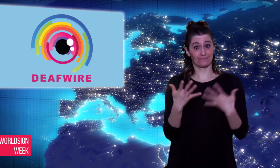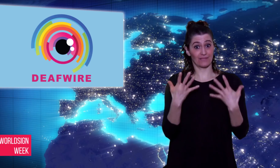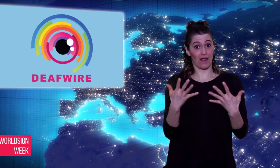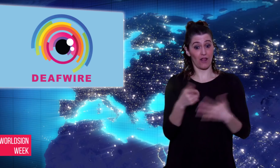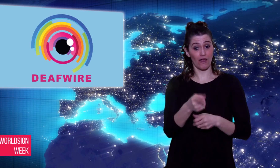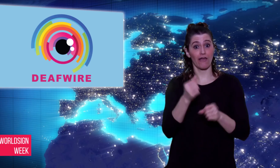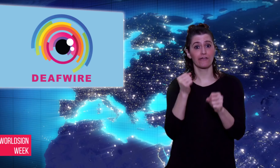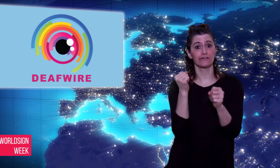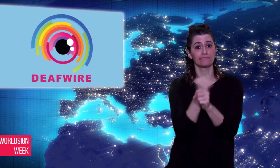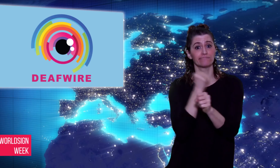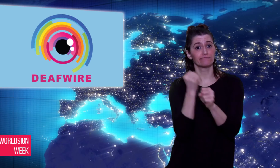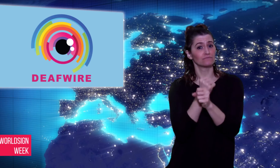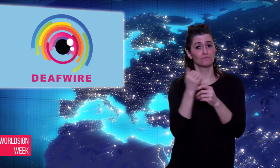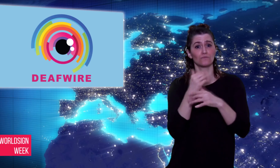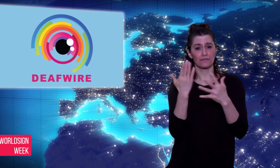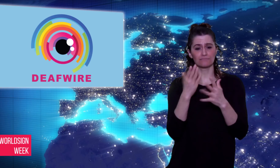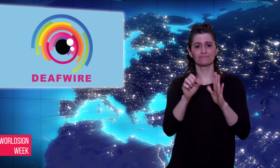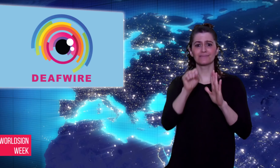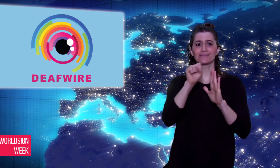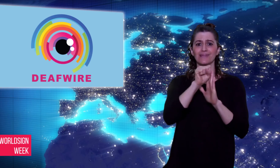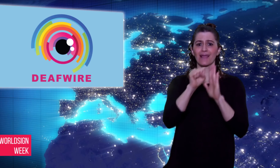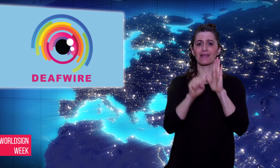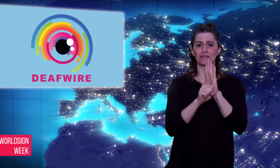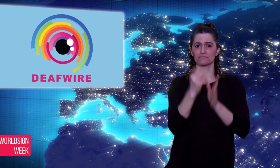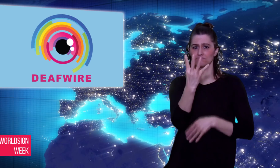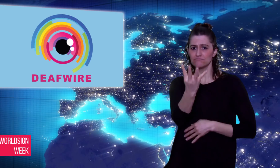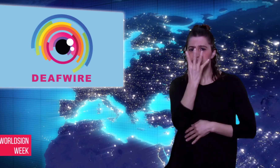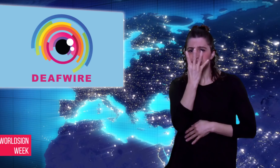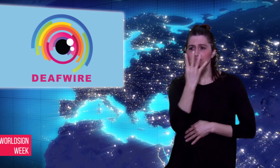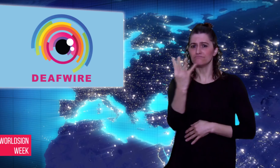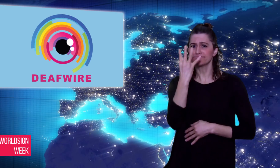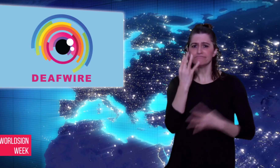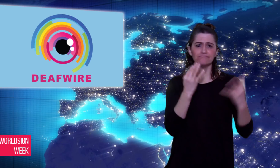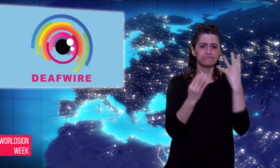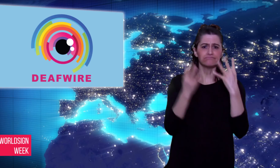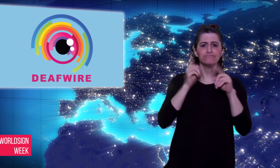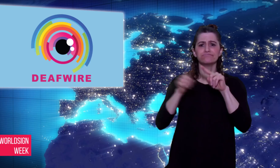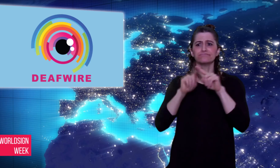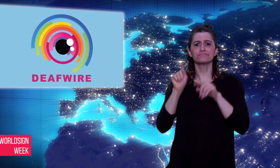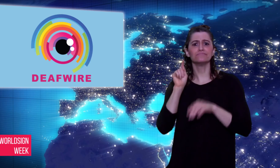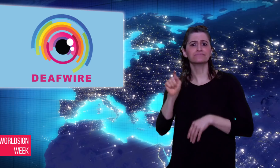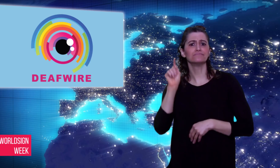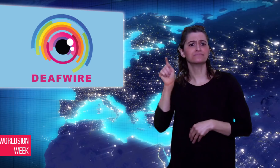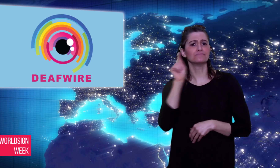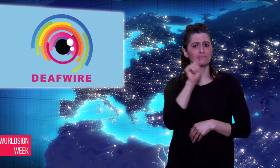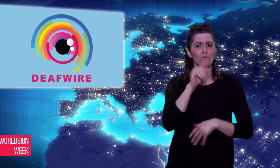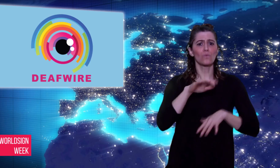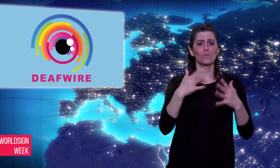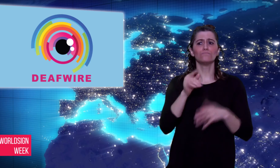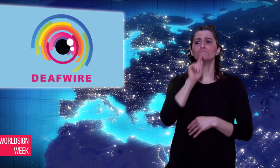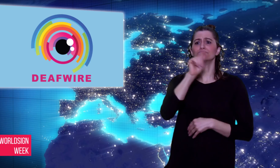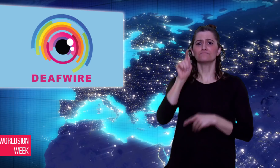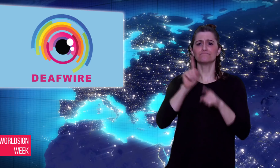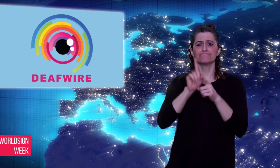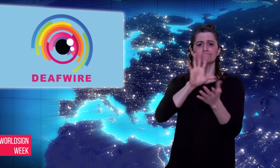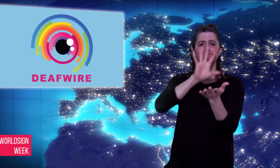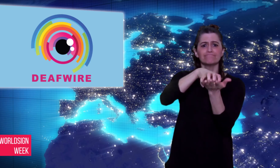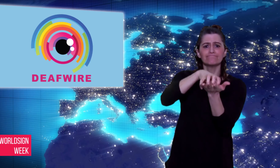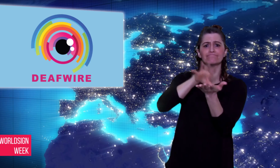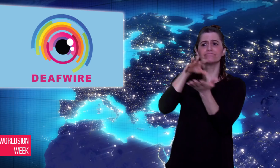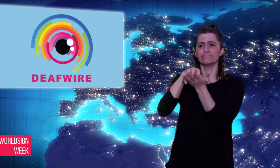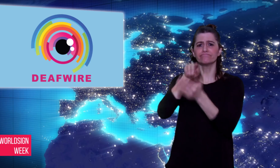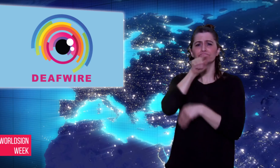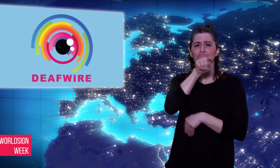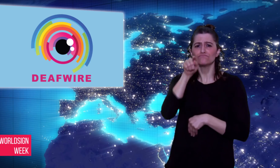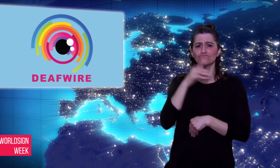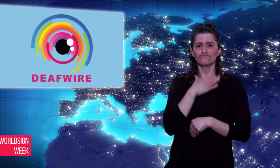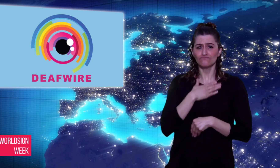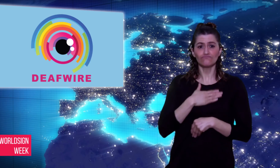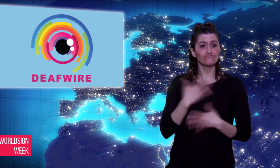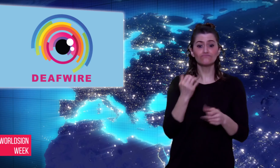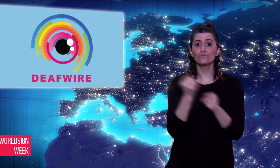state prisons and other facilities